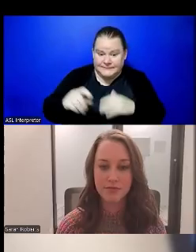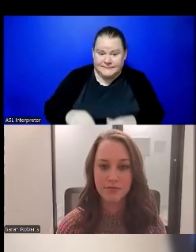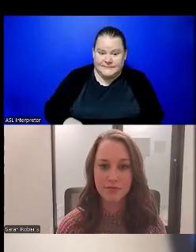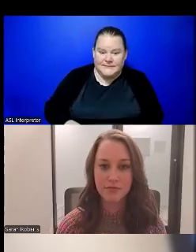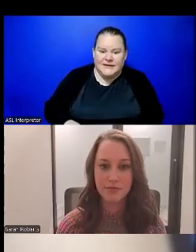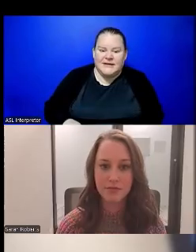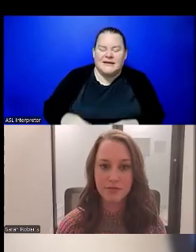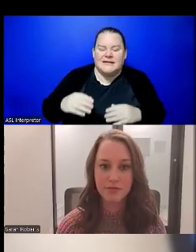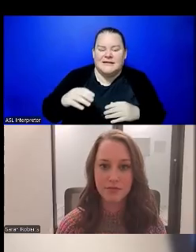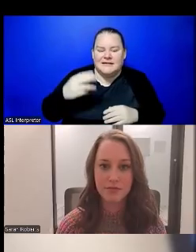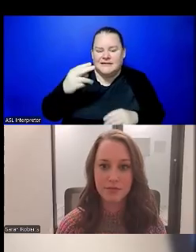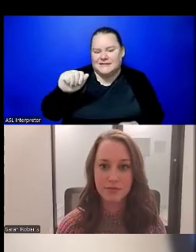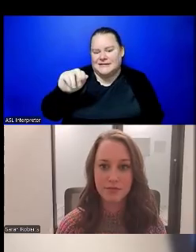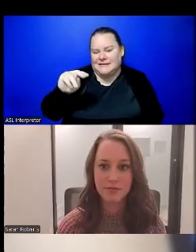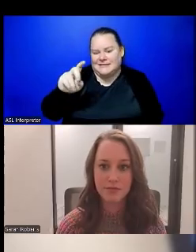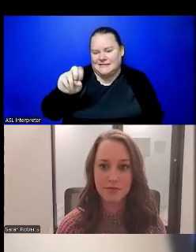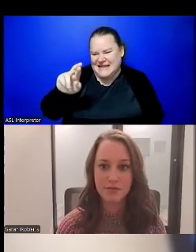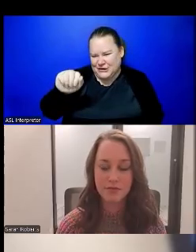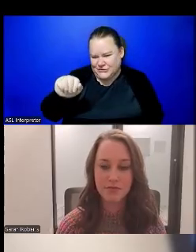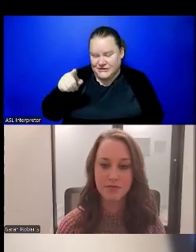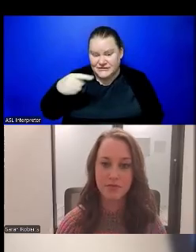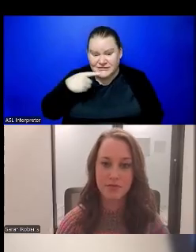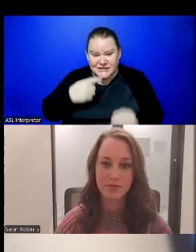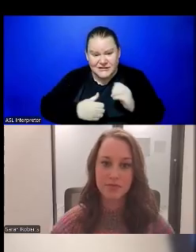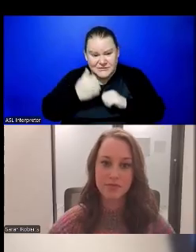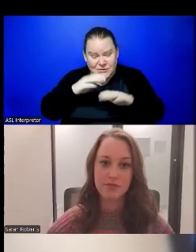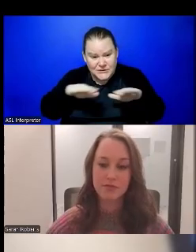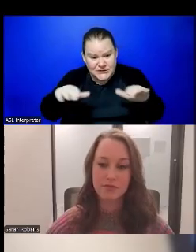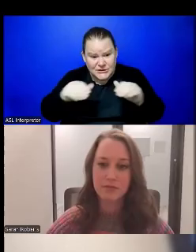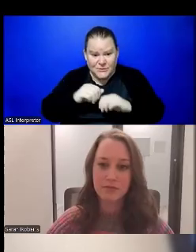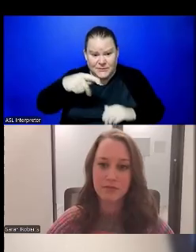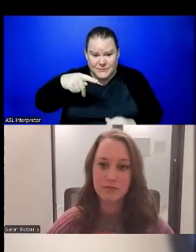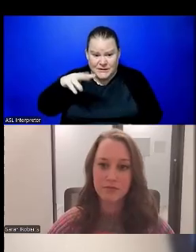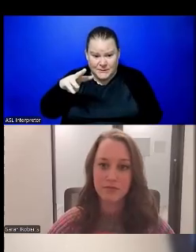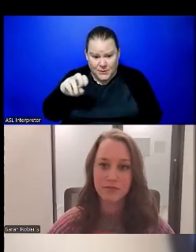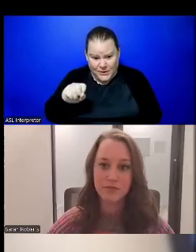she's saying, are the majority of children with PWS diagnosed early?